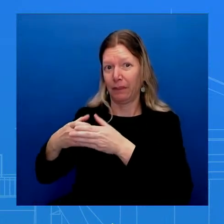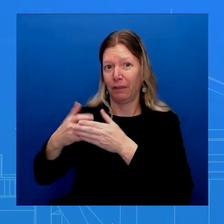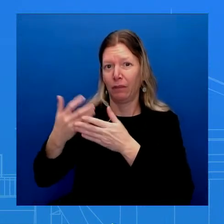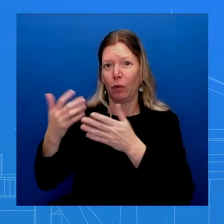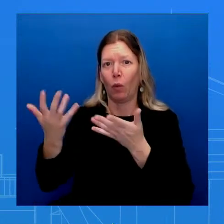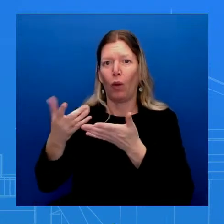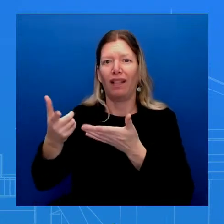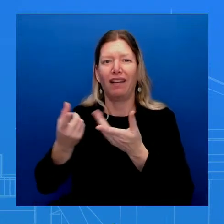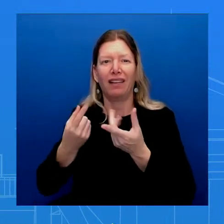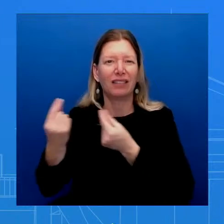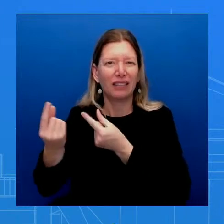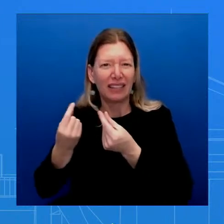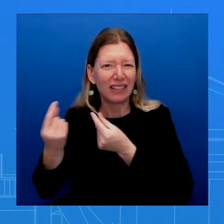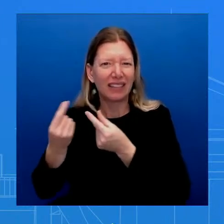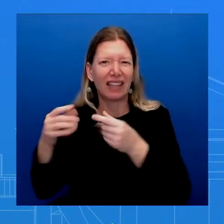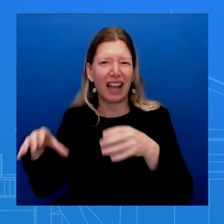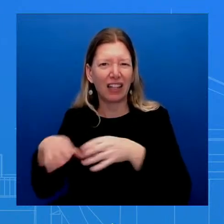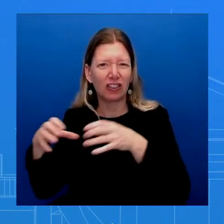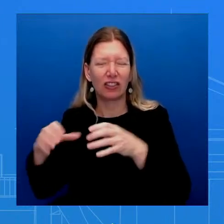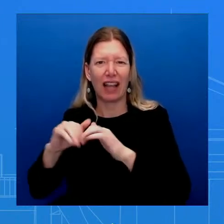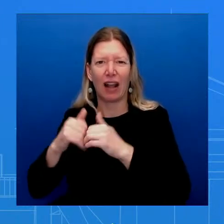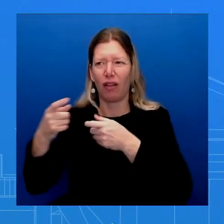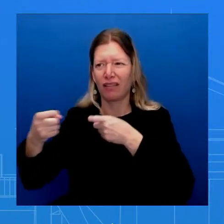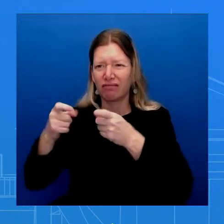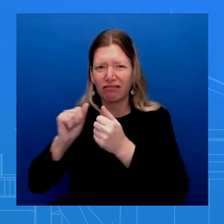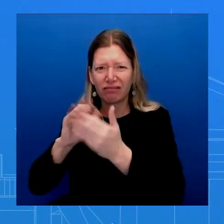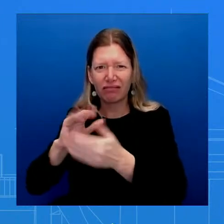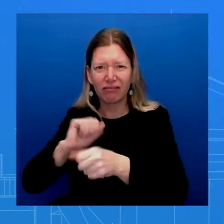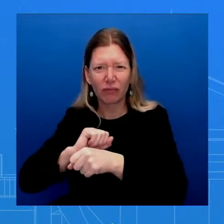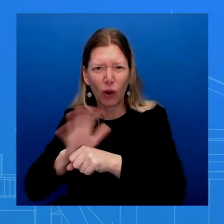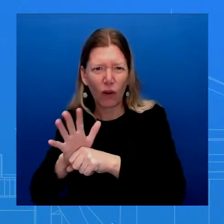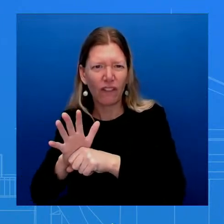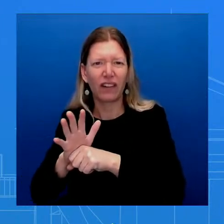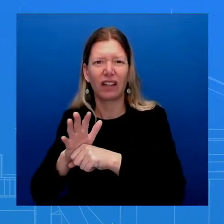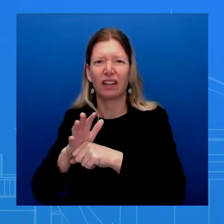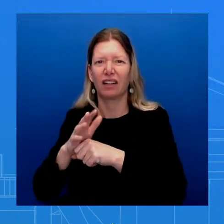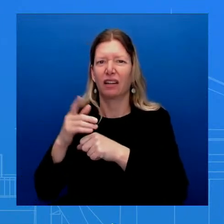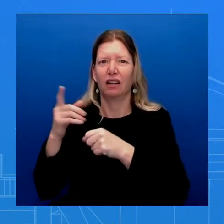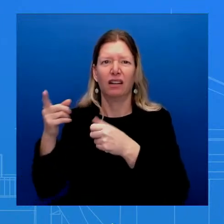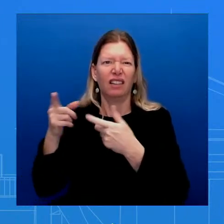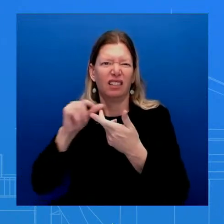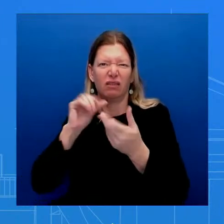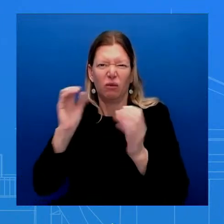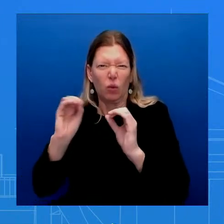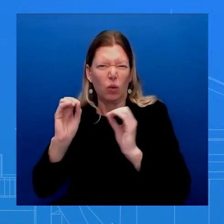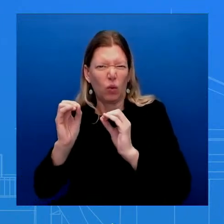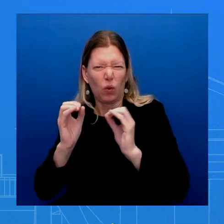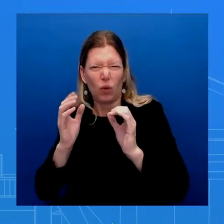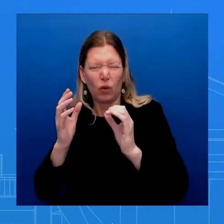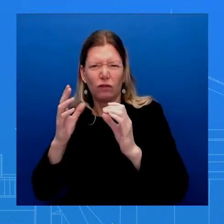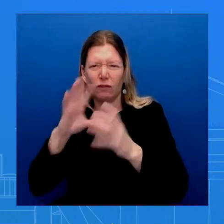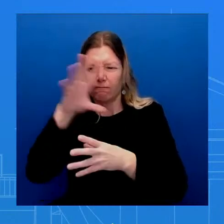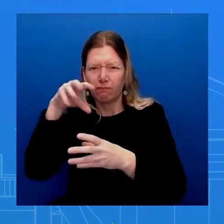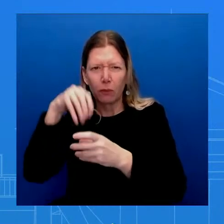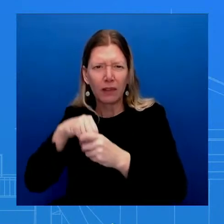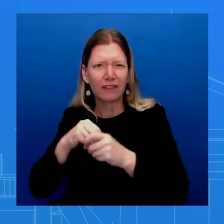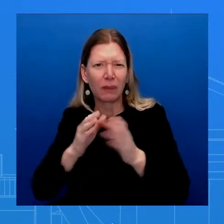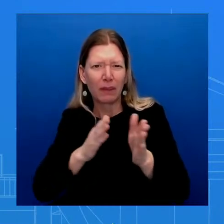because they didn't have a comprehensive plan. The President came in. He passed the American Rescue Plan, which was able to get the economy back on its feet,